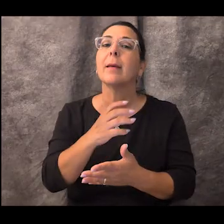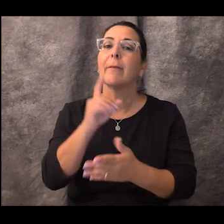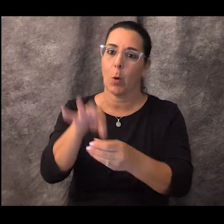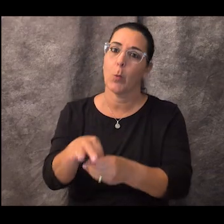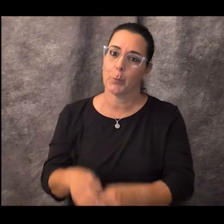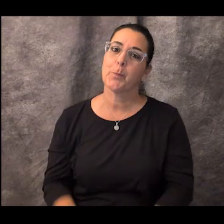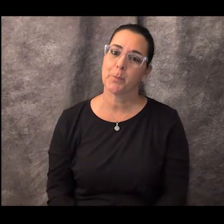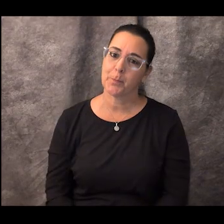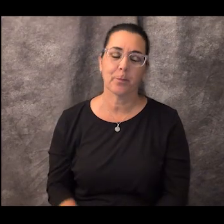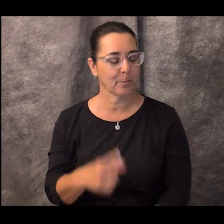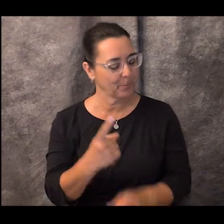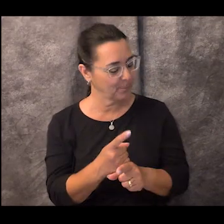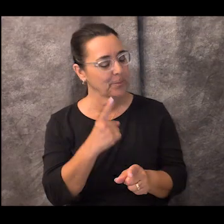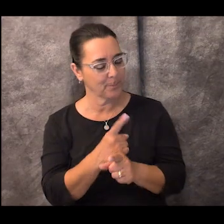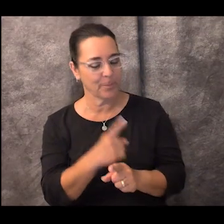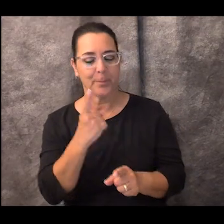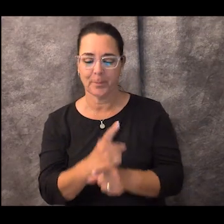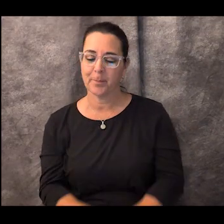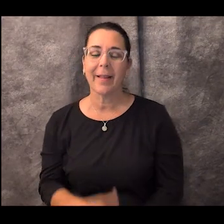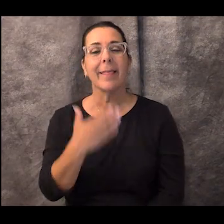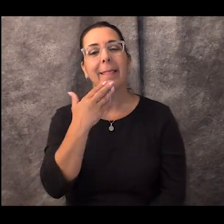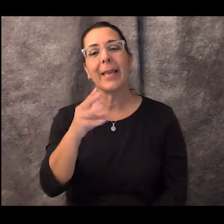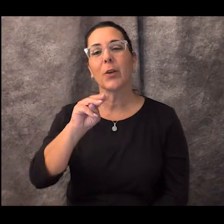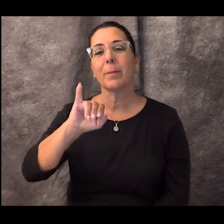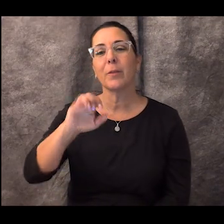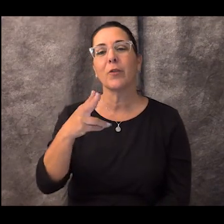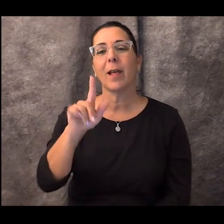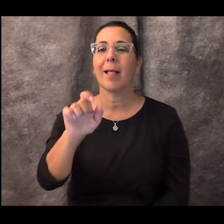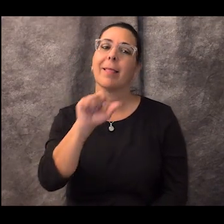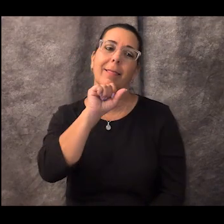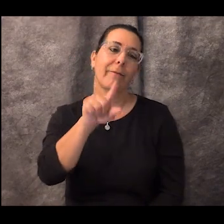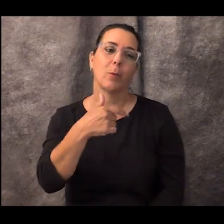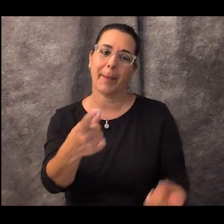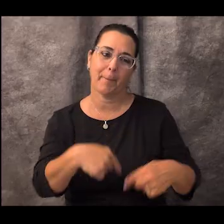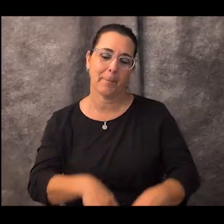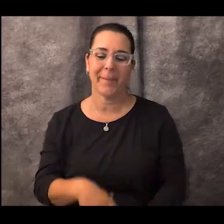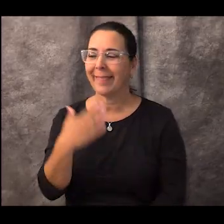(Eric) That's right, that's right. Well, thank you so much, Michelle. We loved having you. Thank you so much.